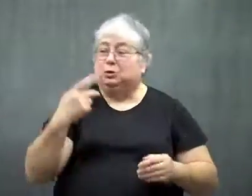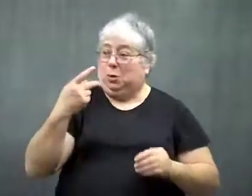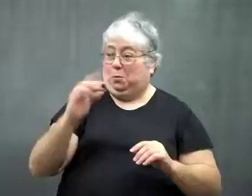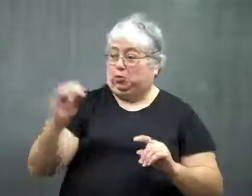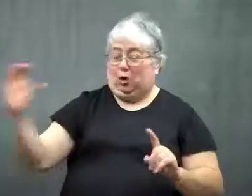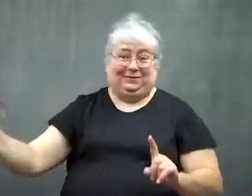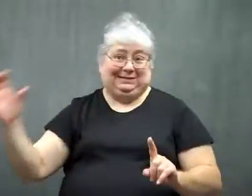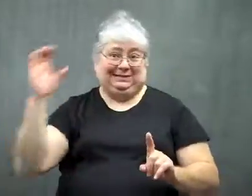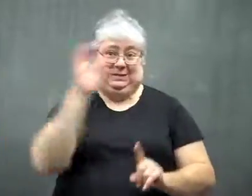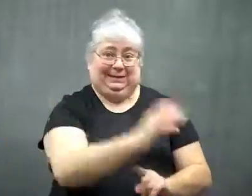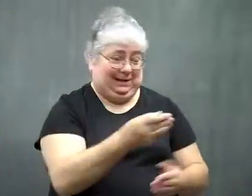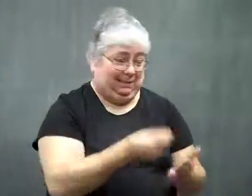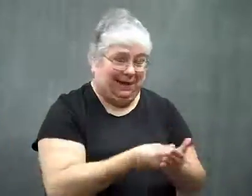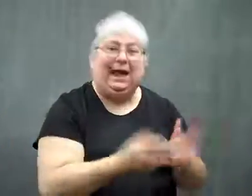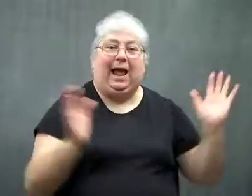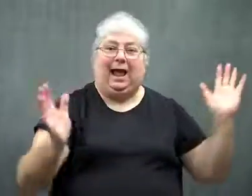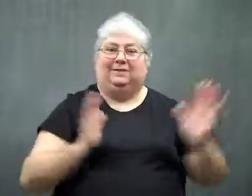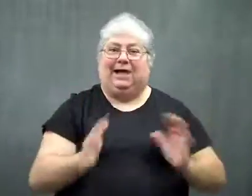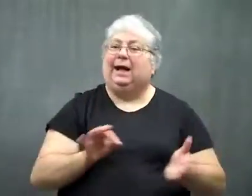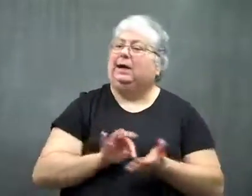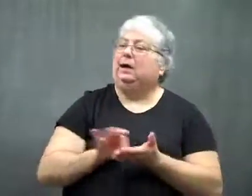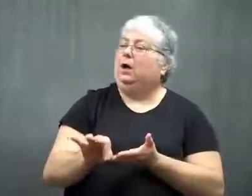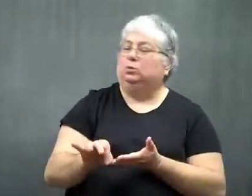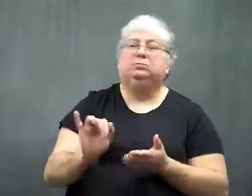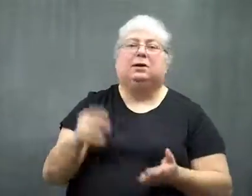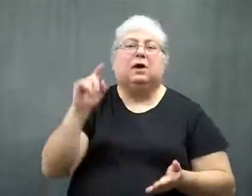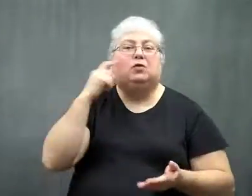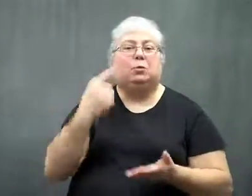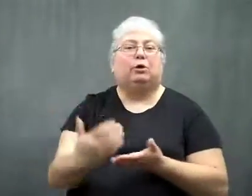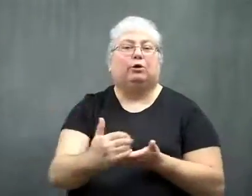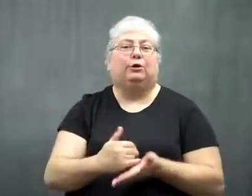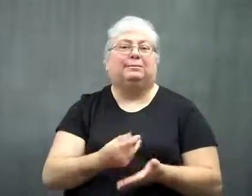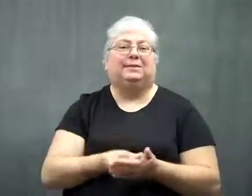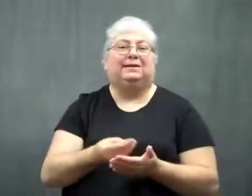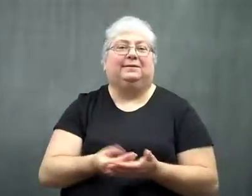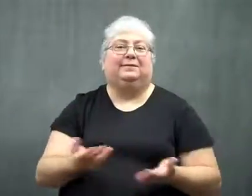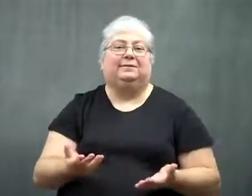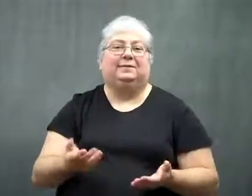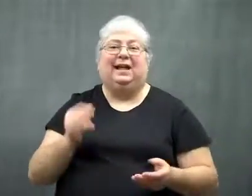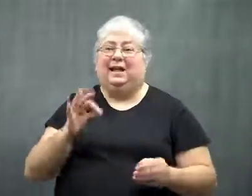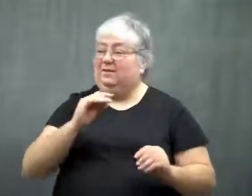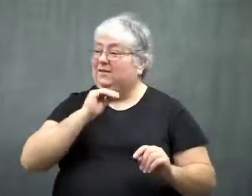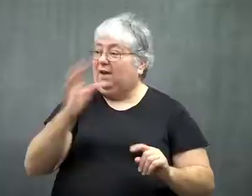So that money paid counts as revenue for the U.S. Government.